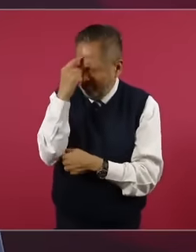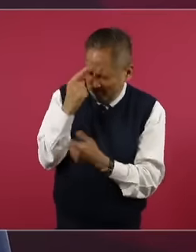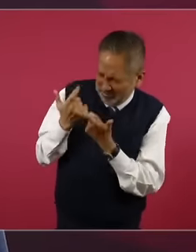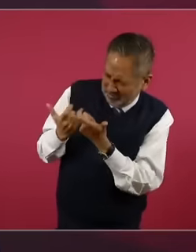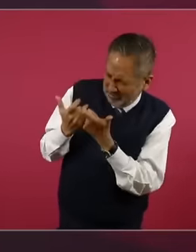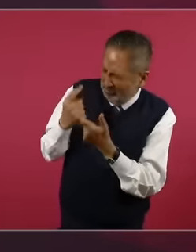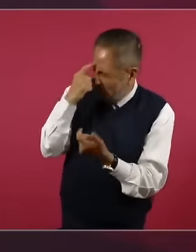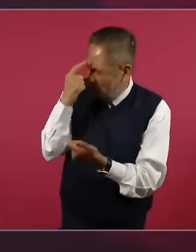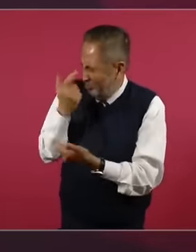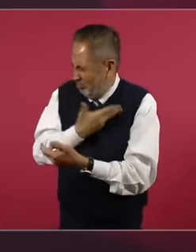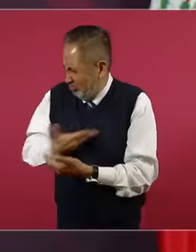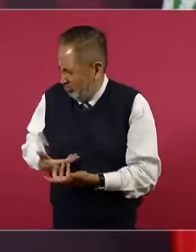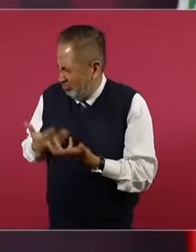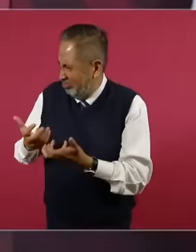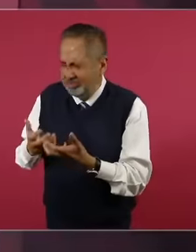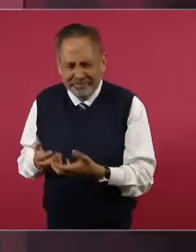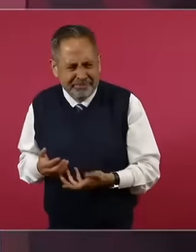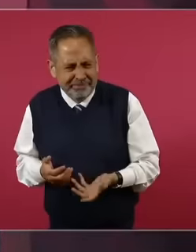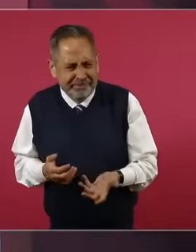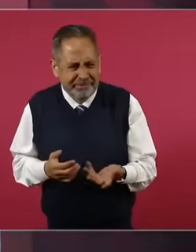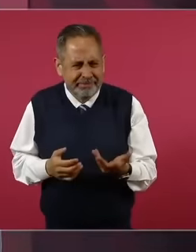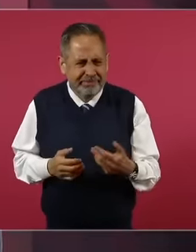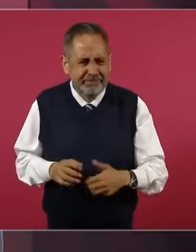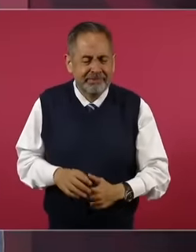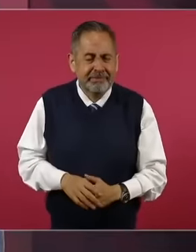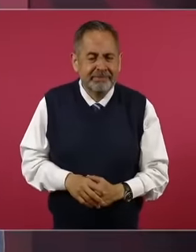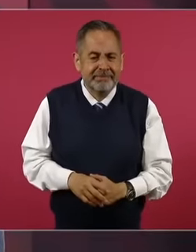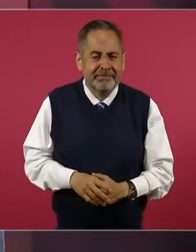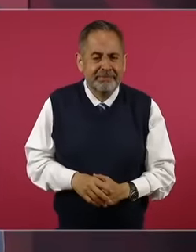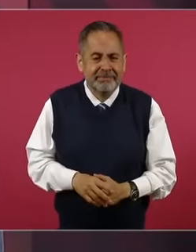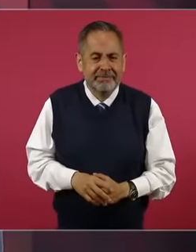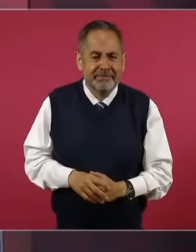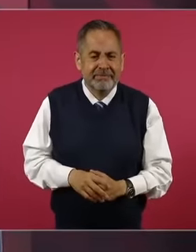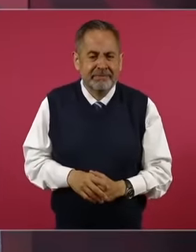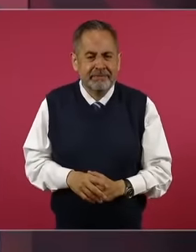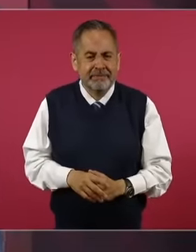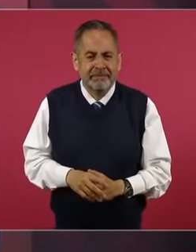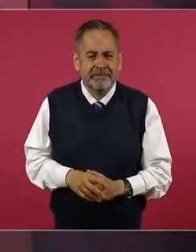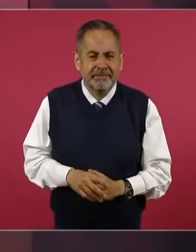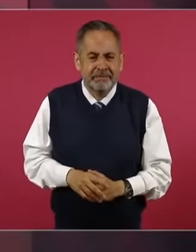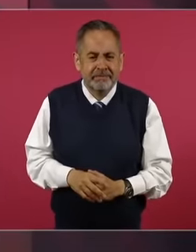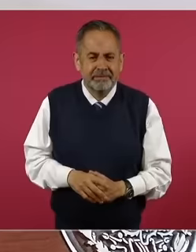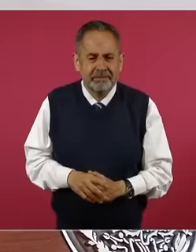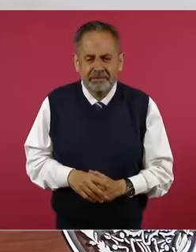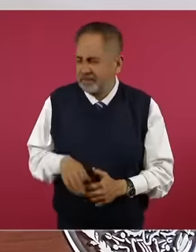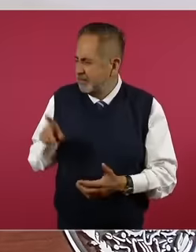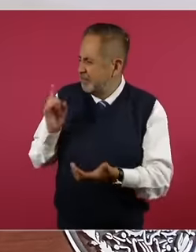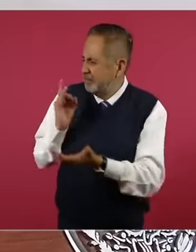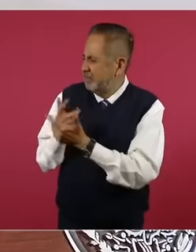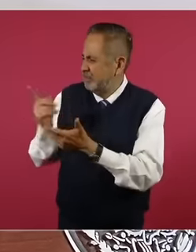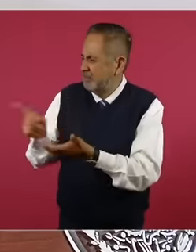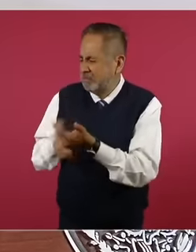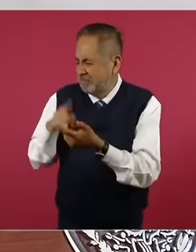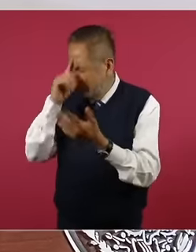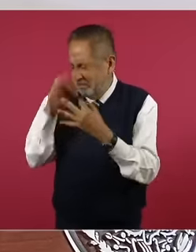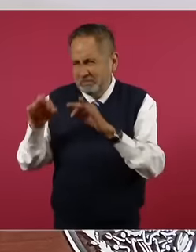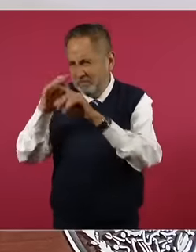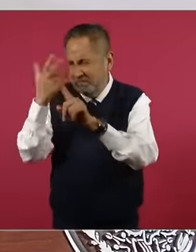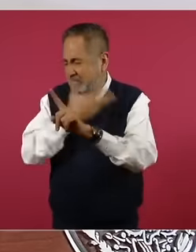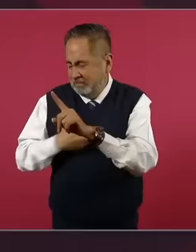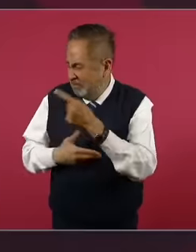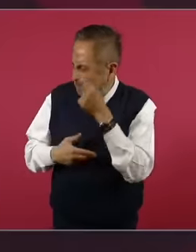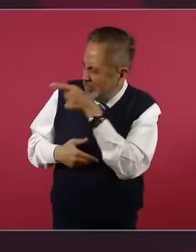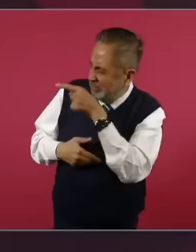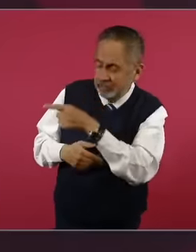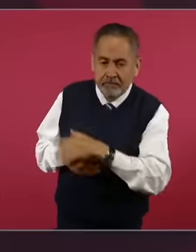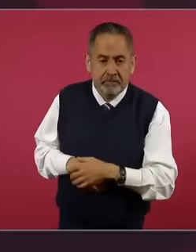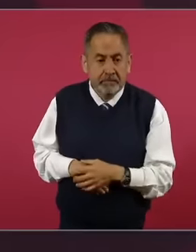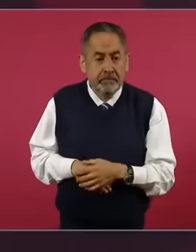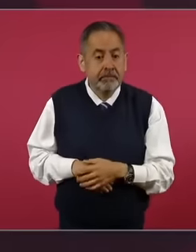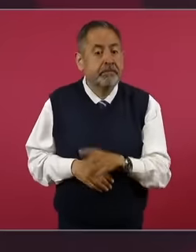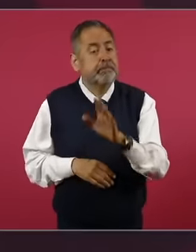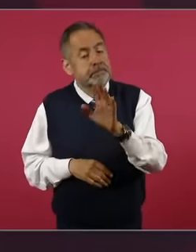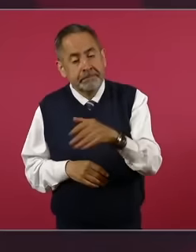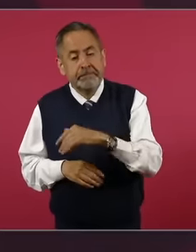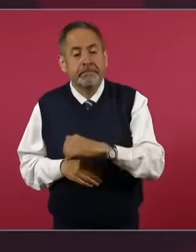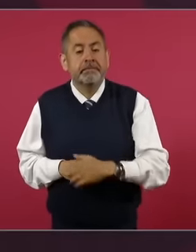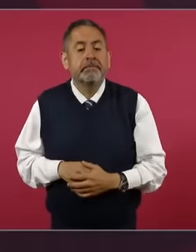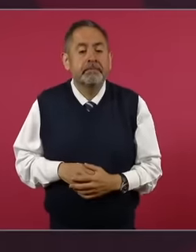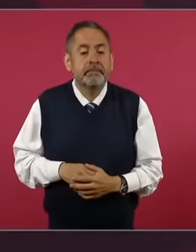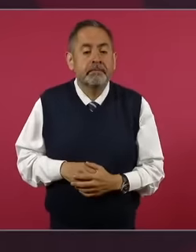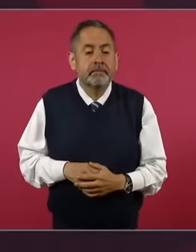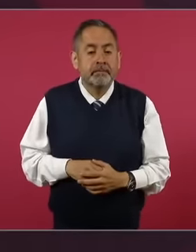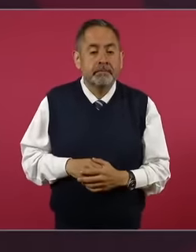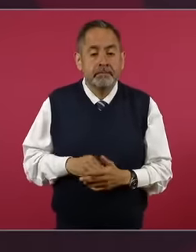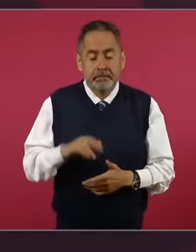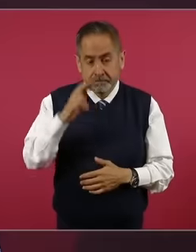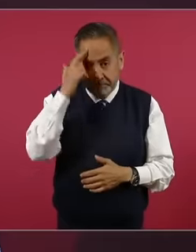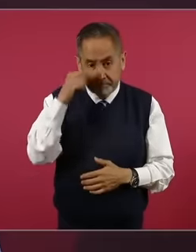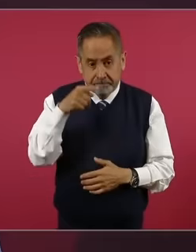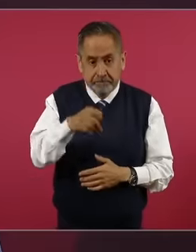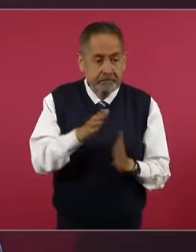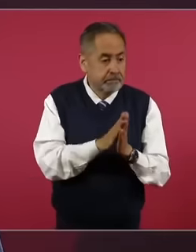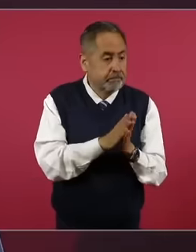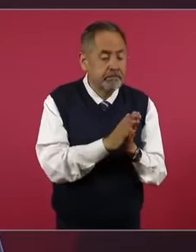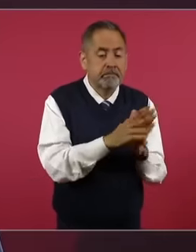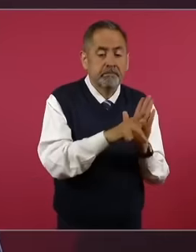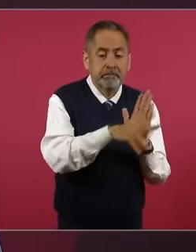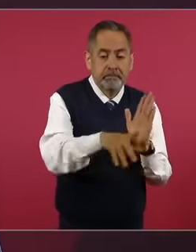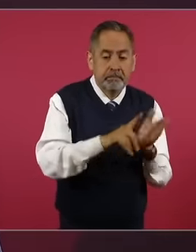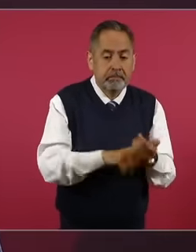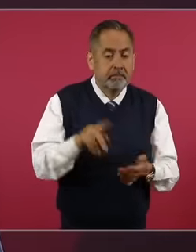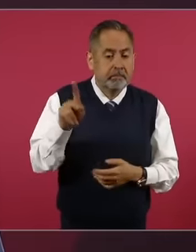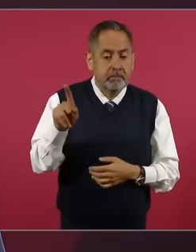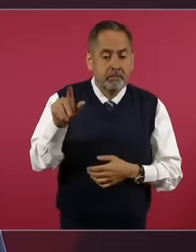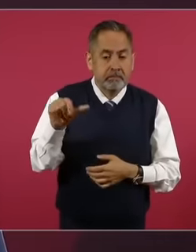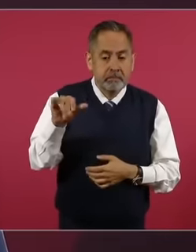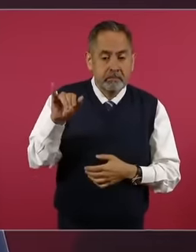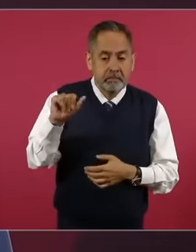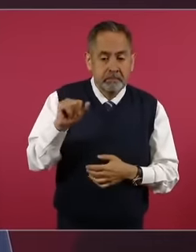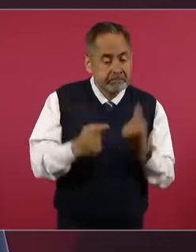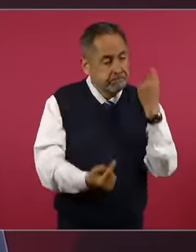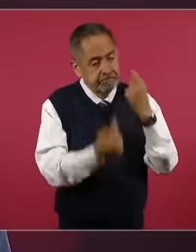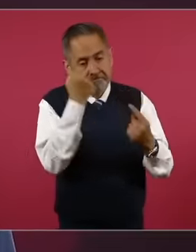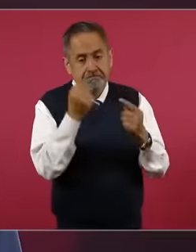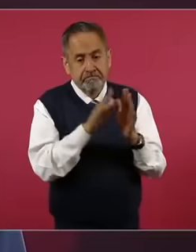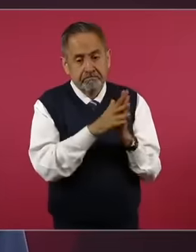president, the only thing that mattered to me is that I remember that he prescribed me an editorial the country is